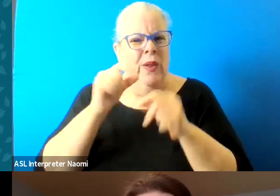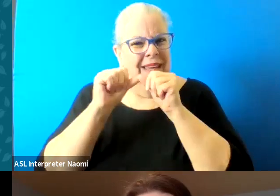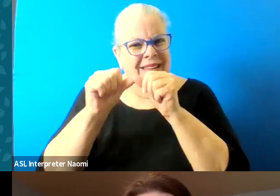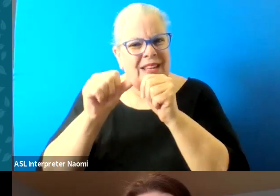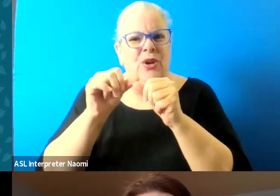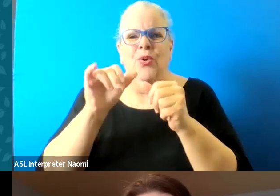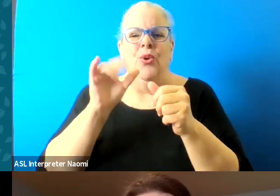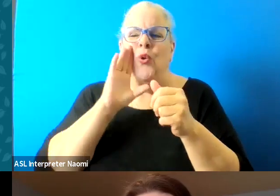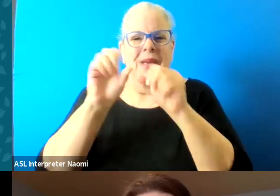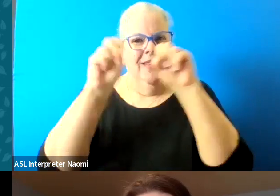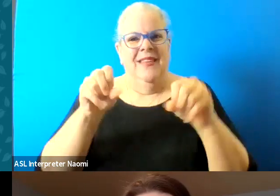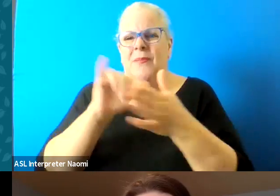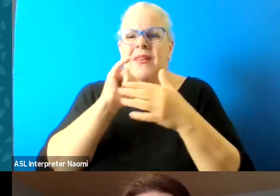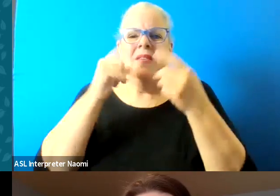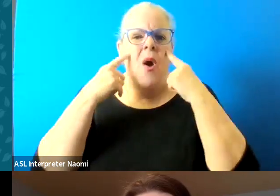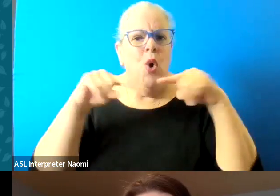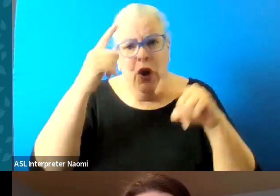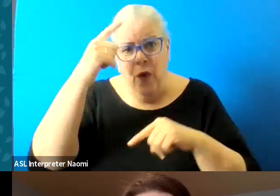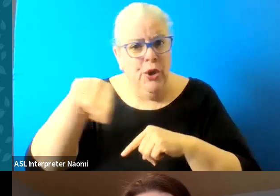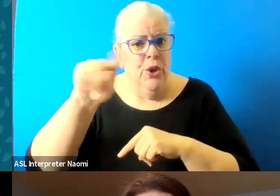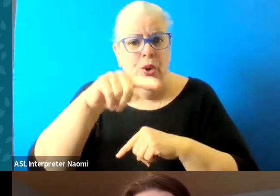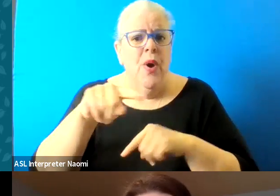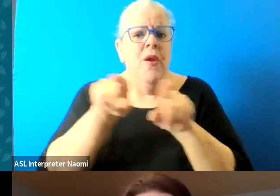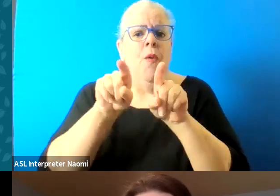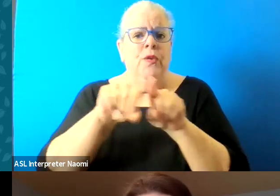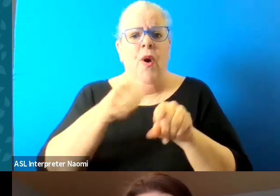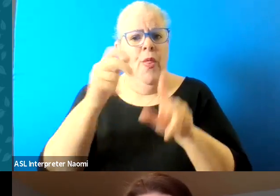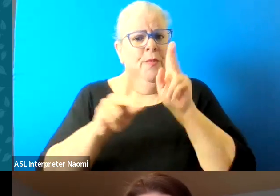that doesn't work for you. And for many other people that are rider dependent.